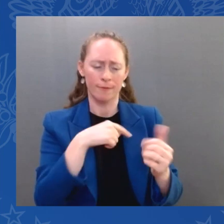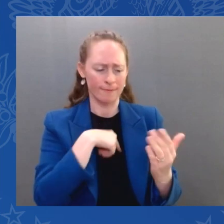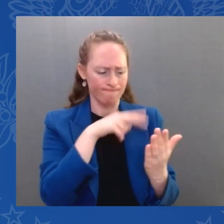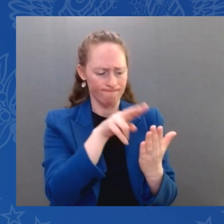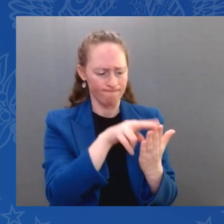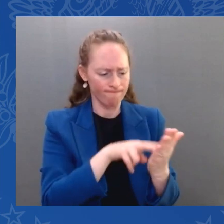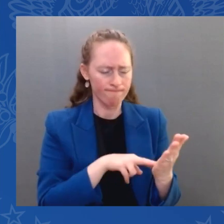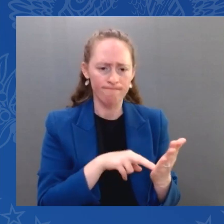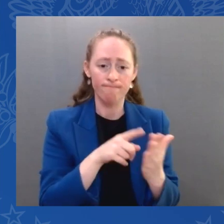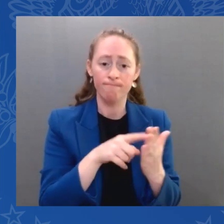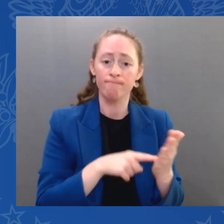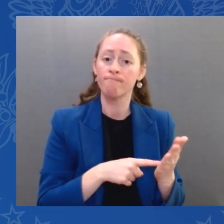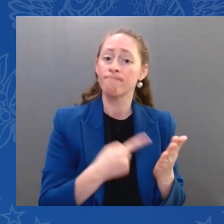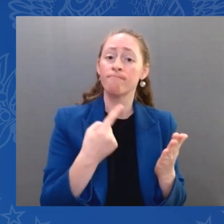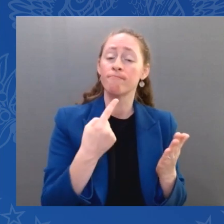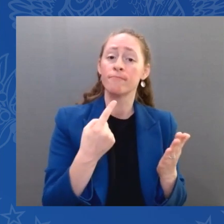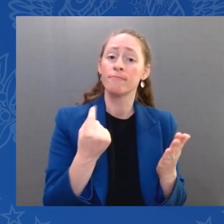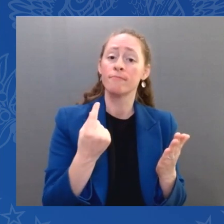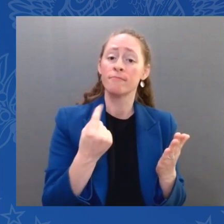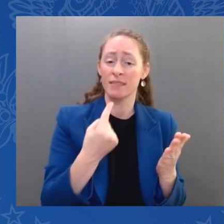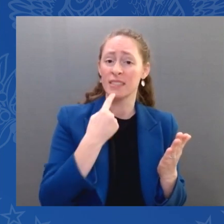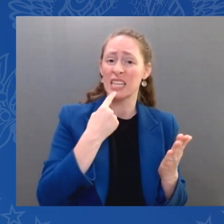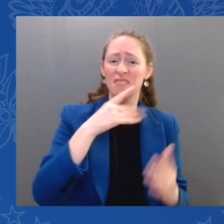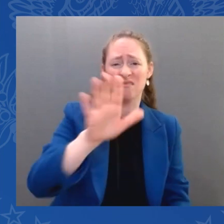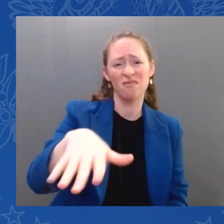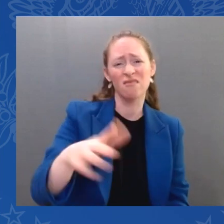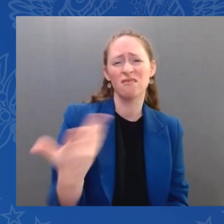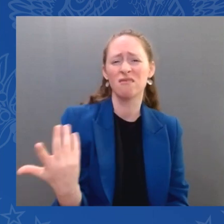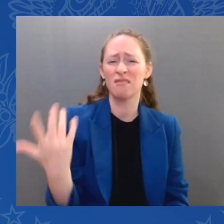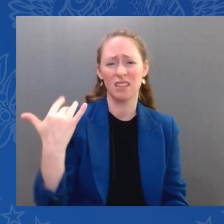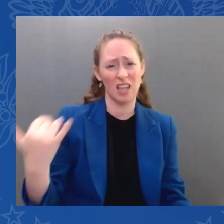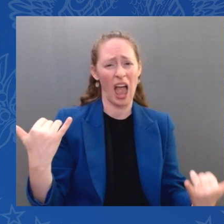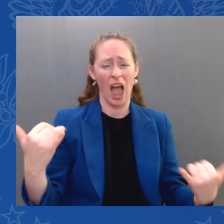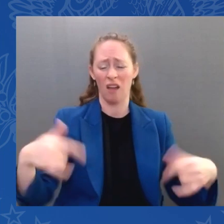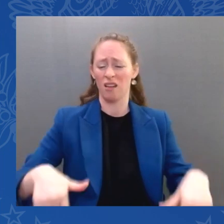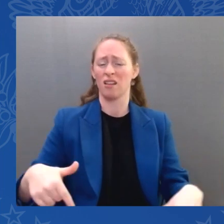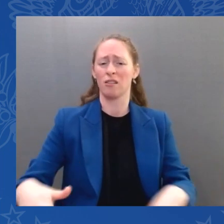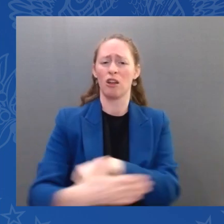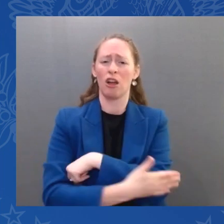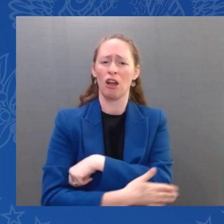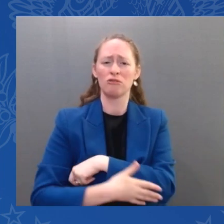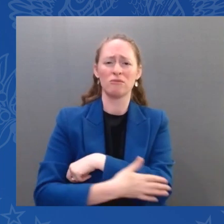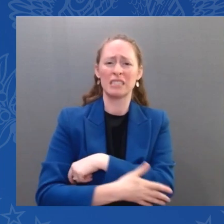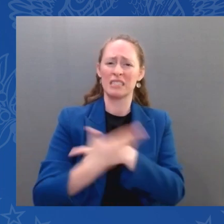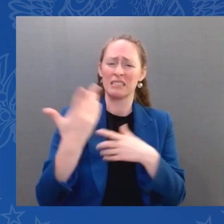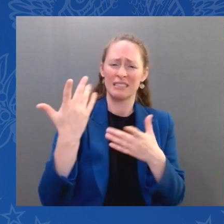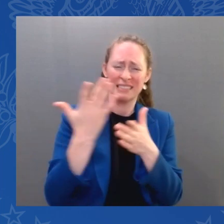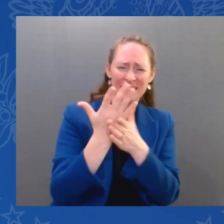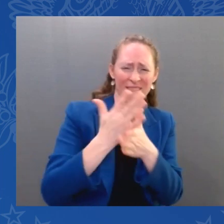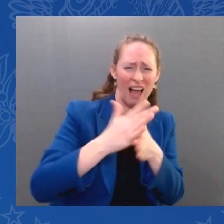that is dividing our nation to come up with a solution and fix what is broken and to make the changes